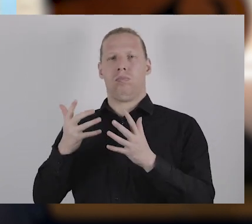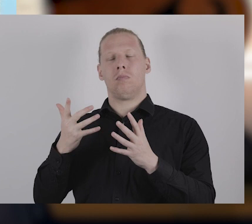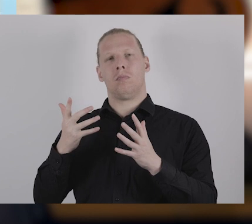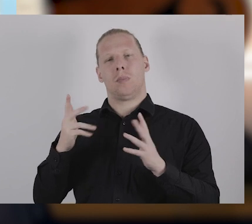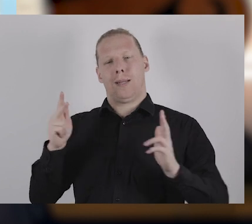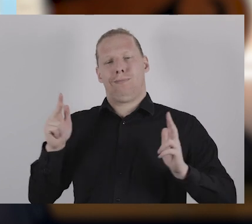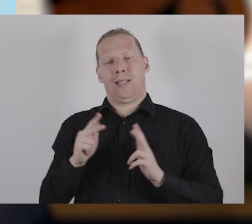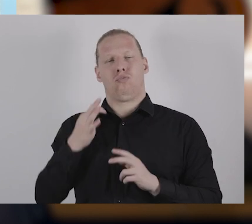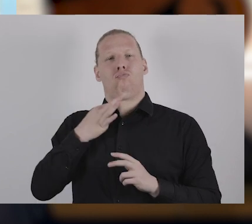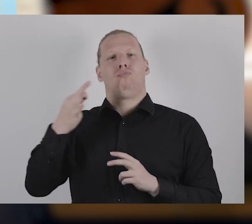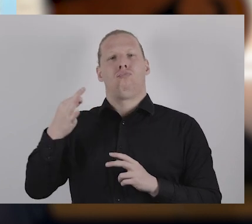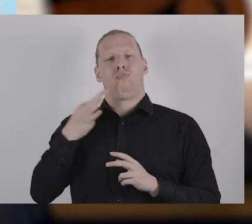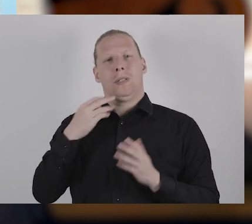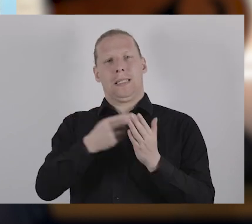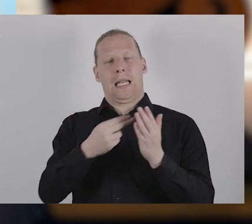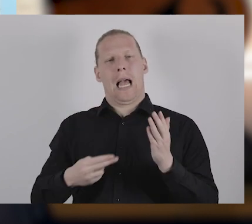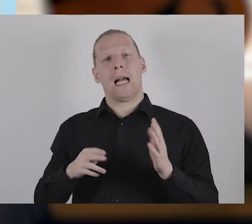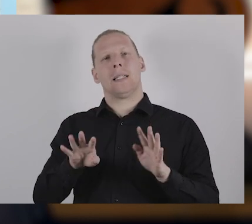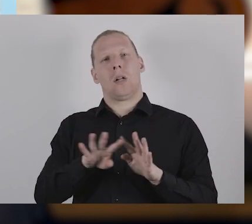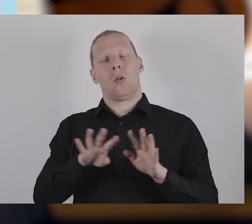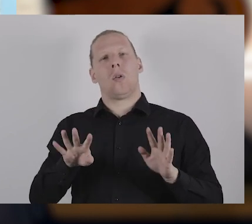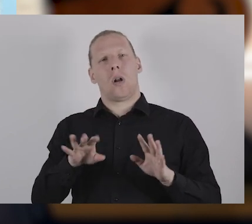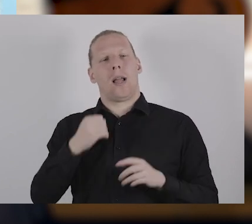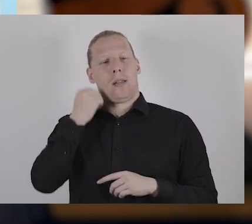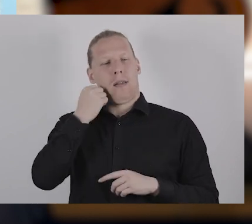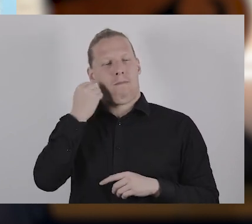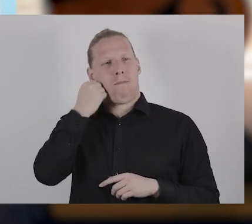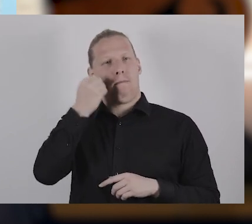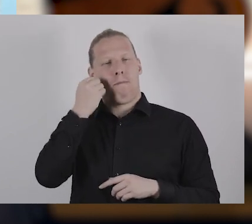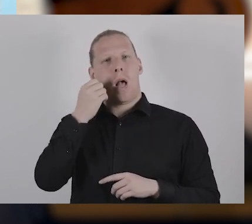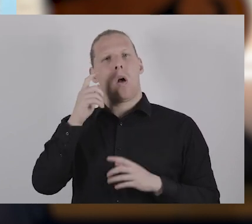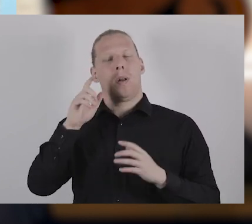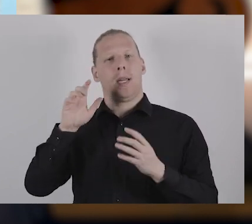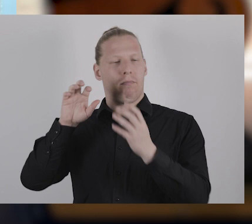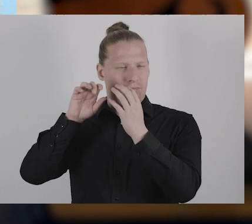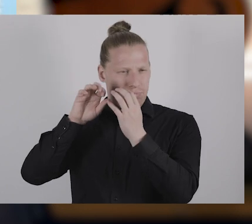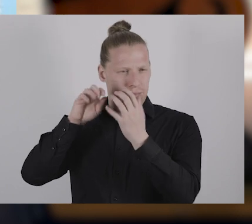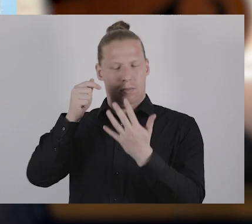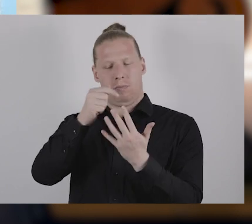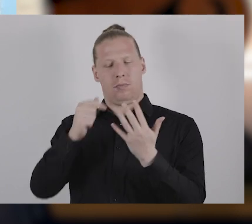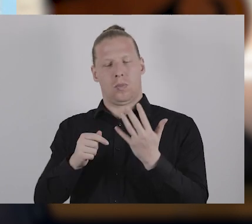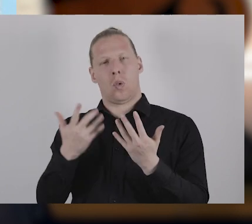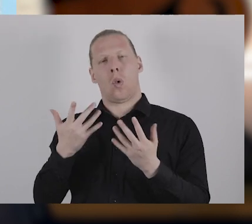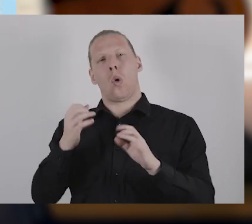such as taonga pūoro — Māori musical instruments and tārai waka — waka building.